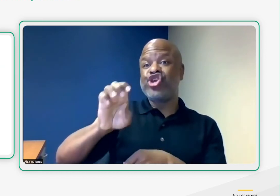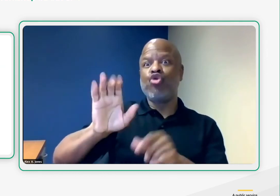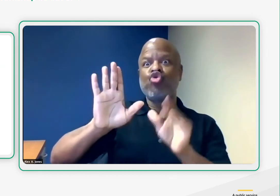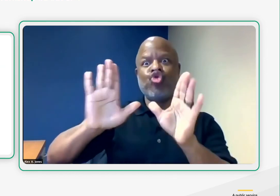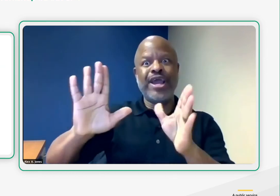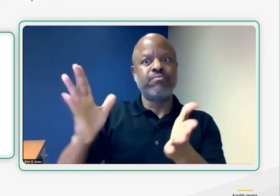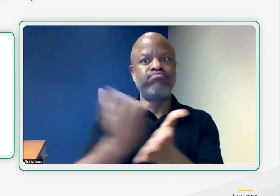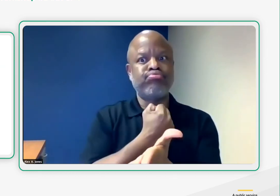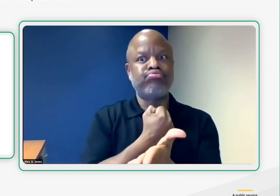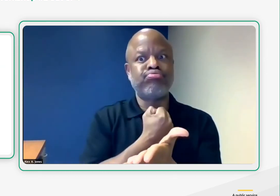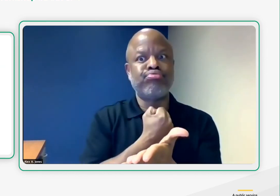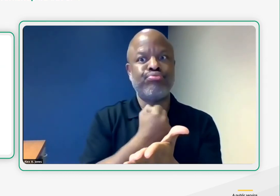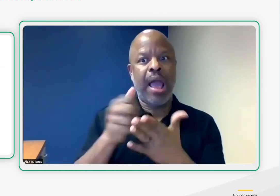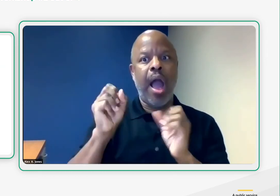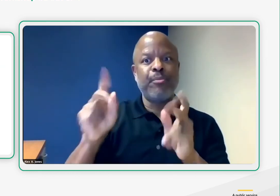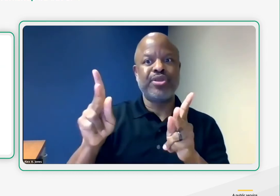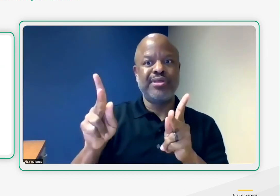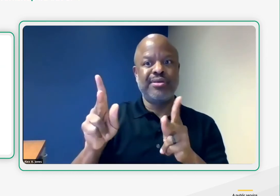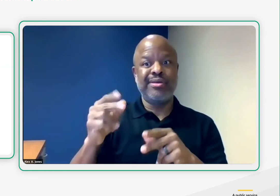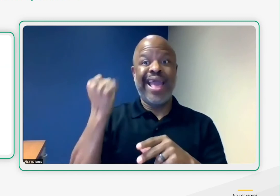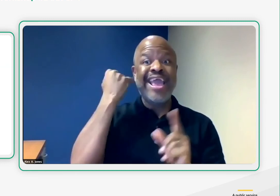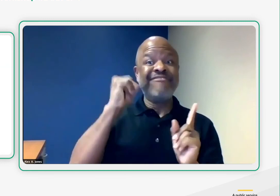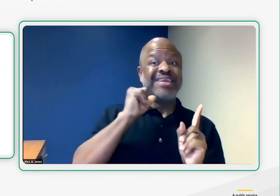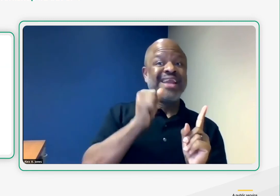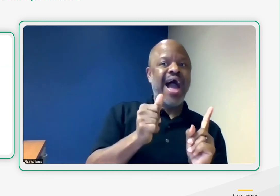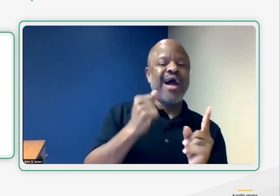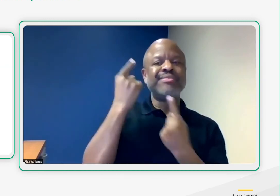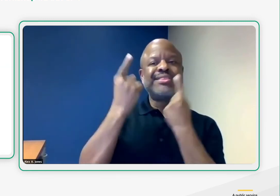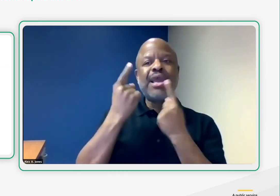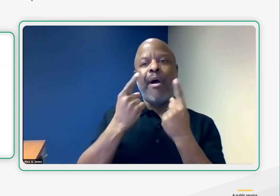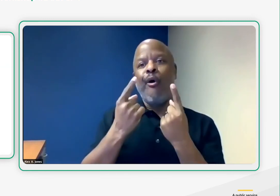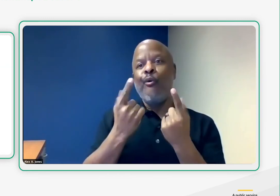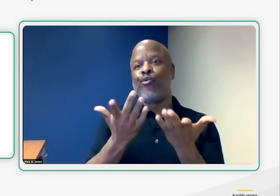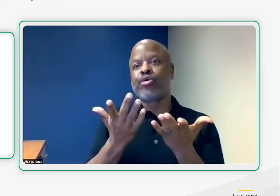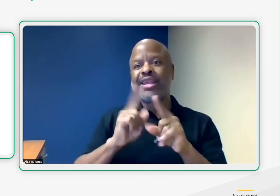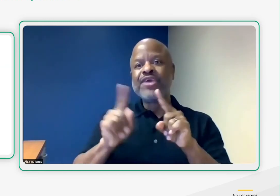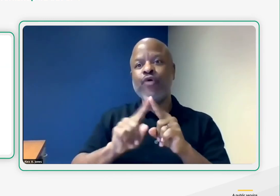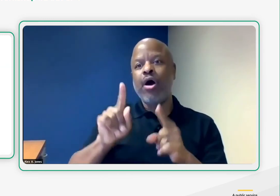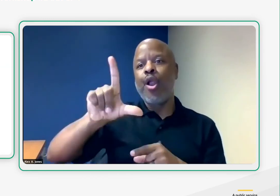that's something you should really take advantage of. If not, is something to think about.